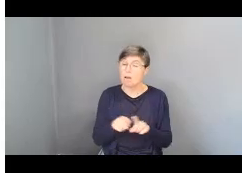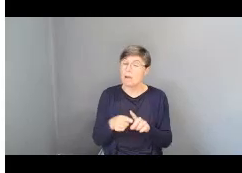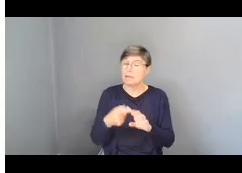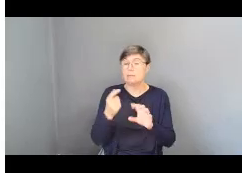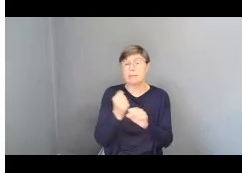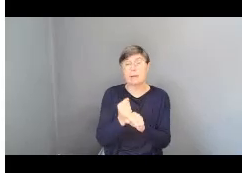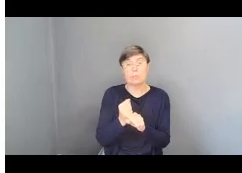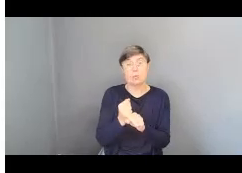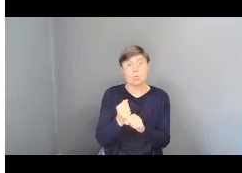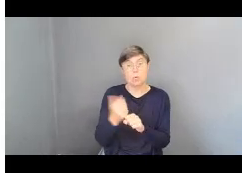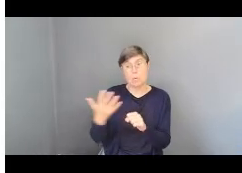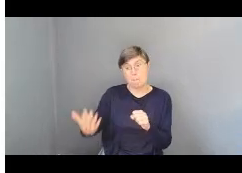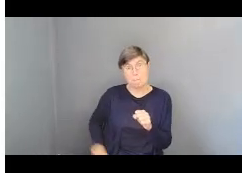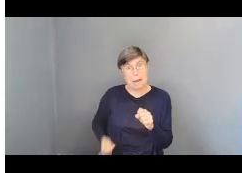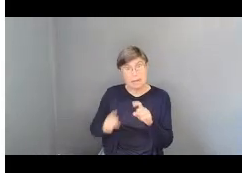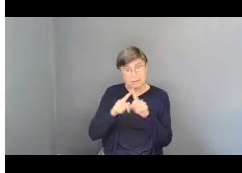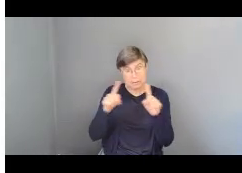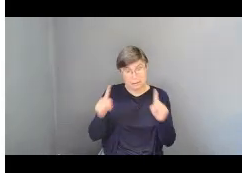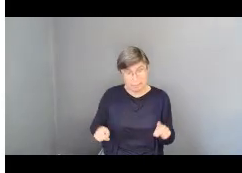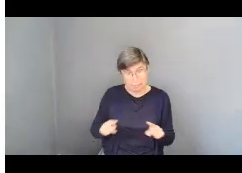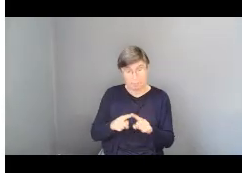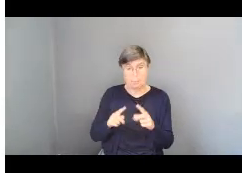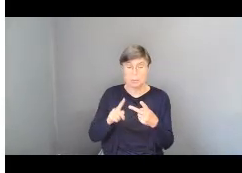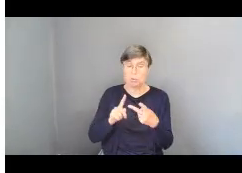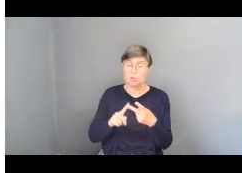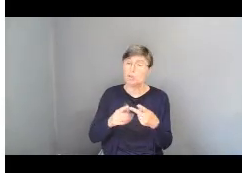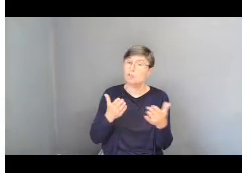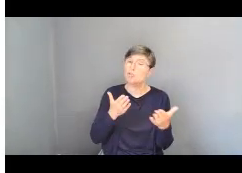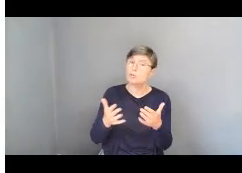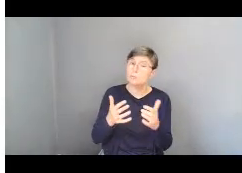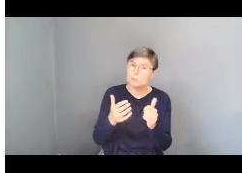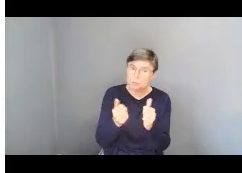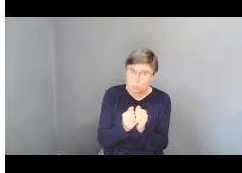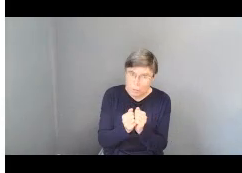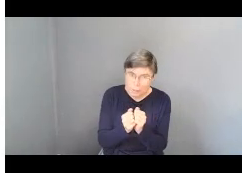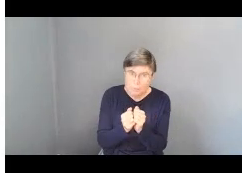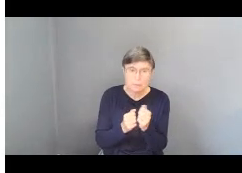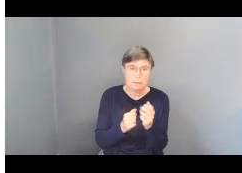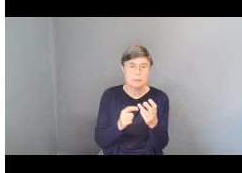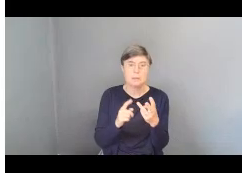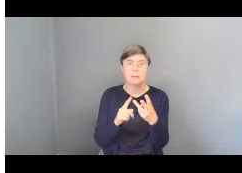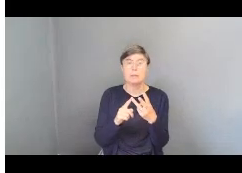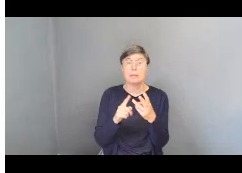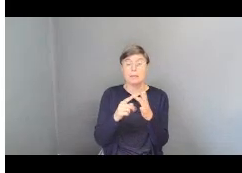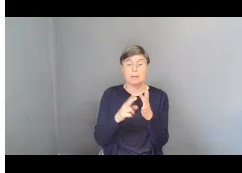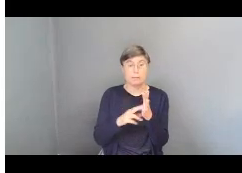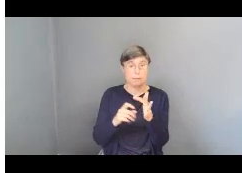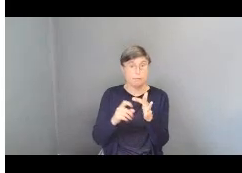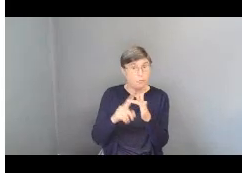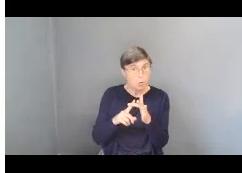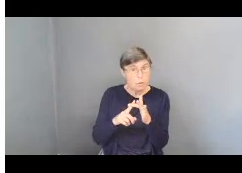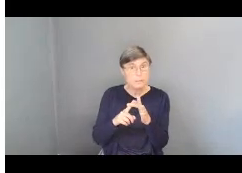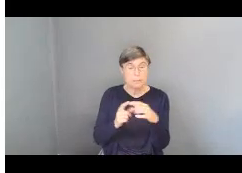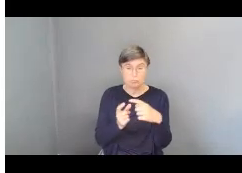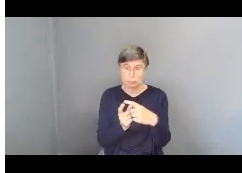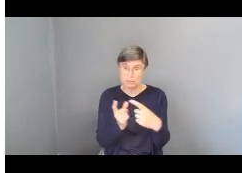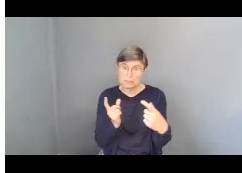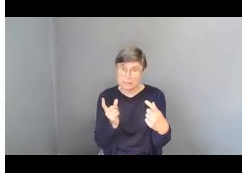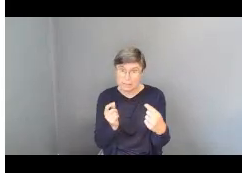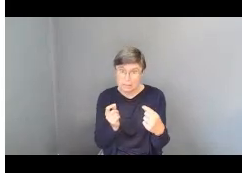the service agreements, invoices and receipts, and bank statements.